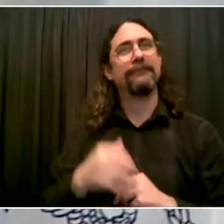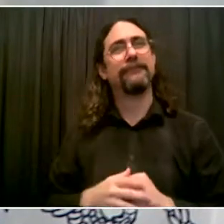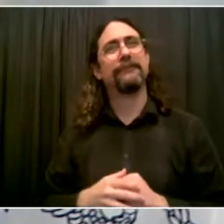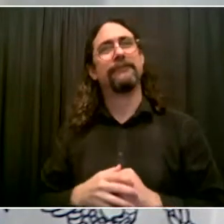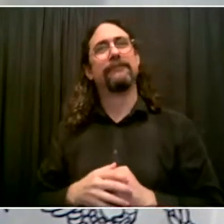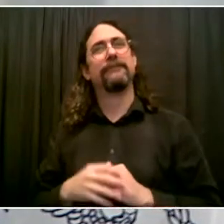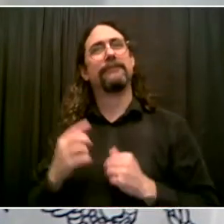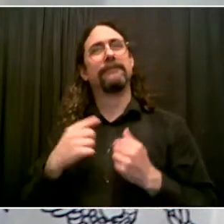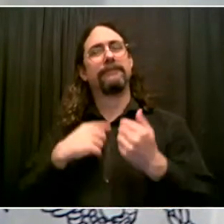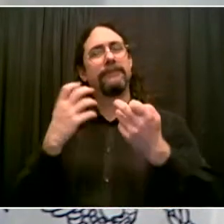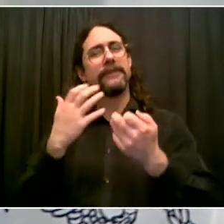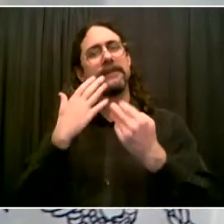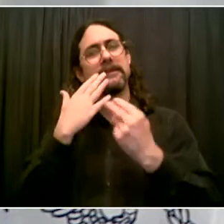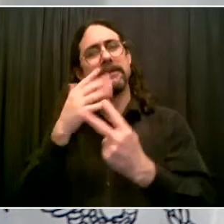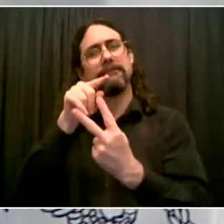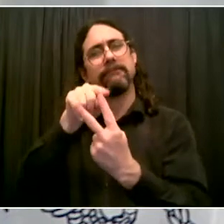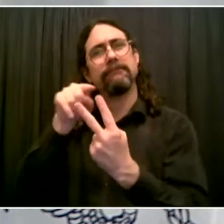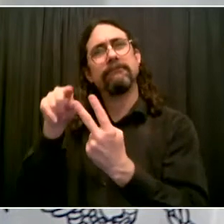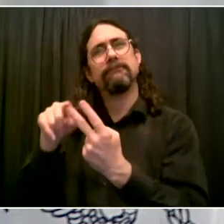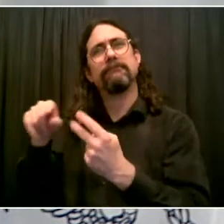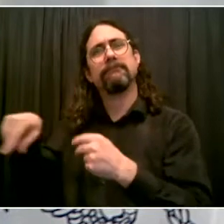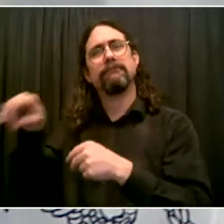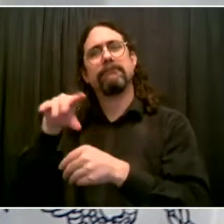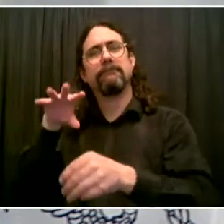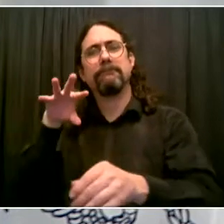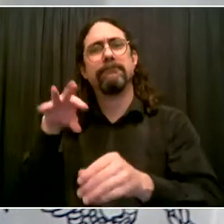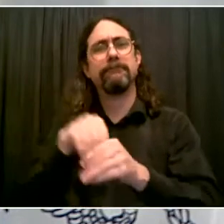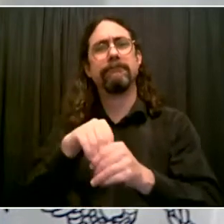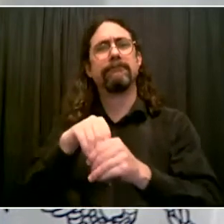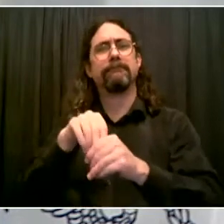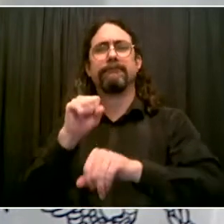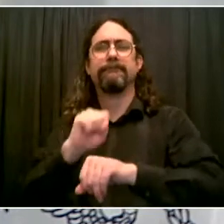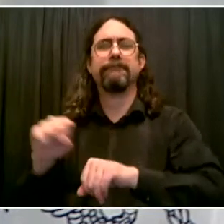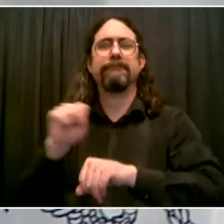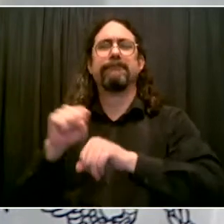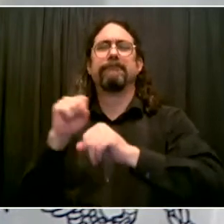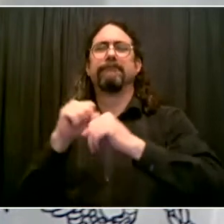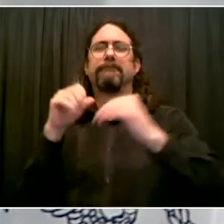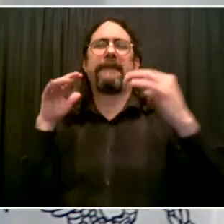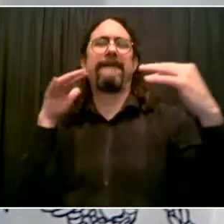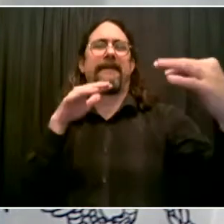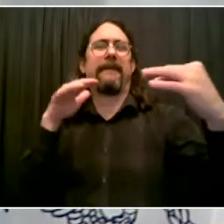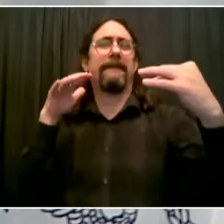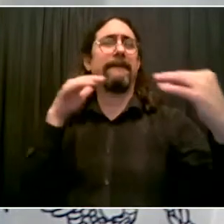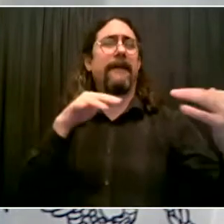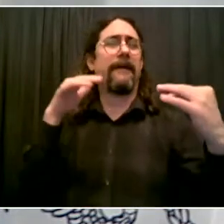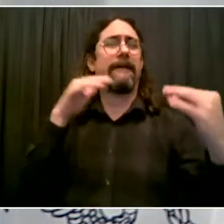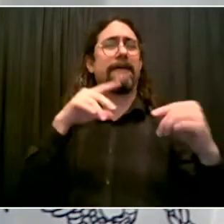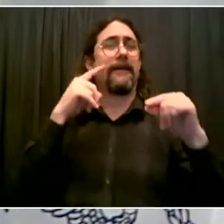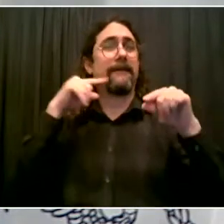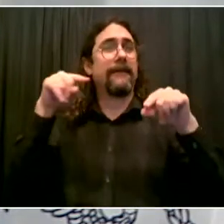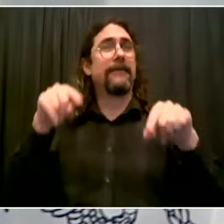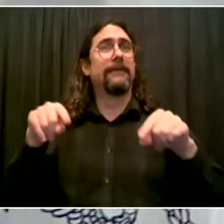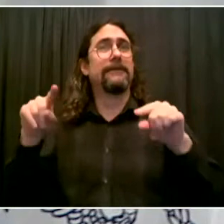SPEAKER MAJORITY LEADER TO CONTINUE TO KEEP THE CAMPAIGN FOR